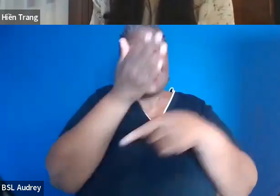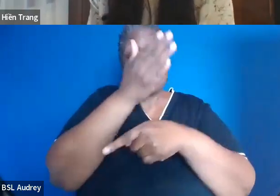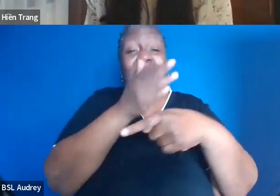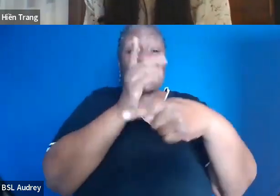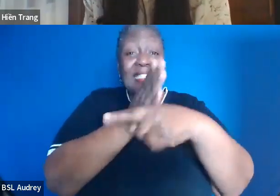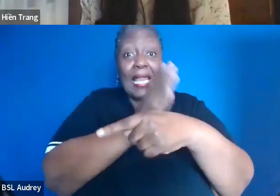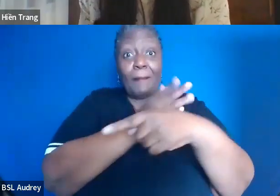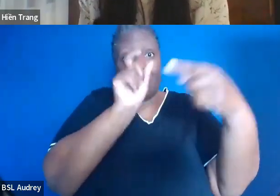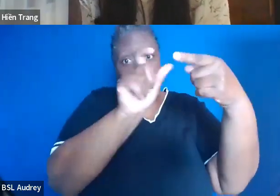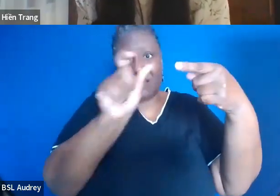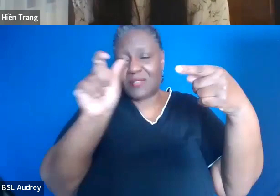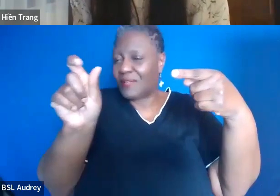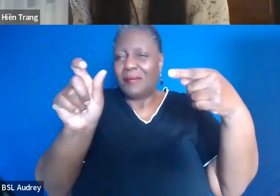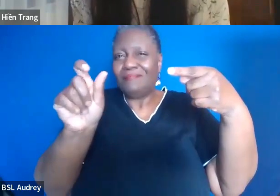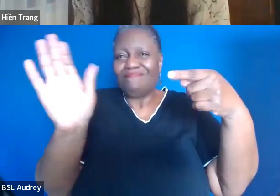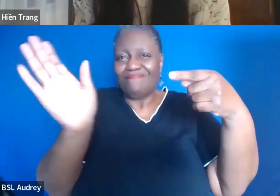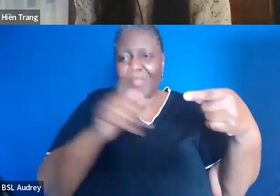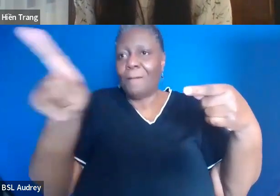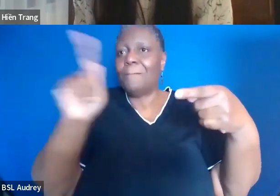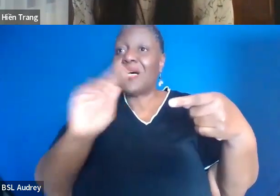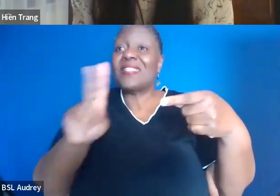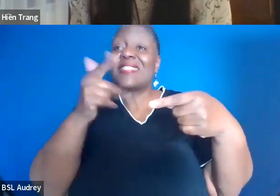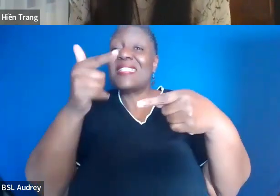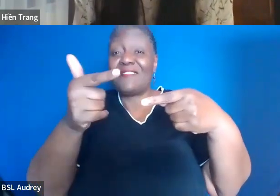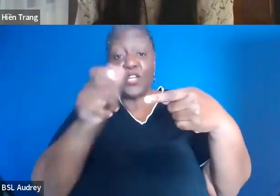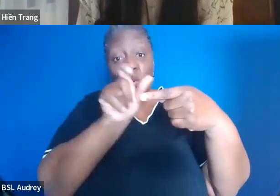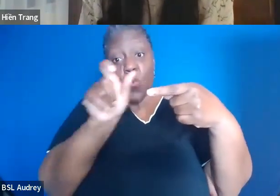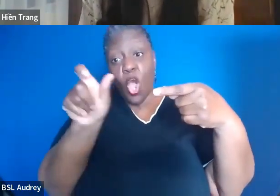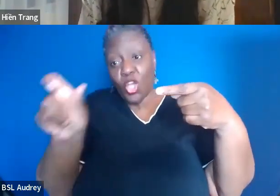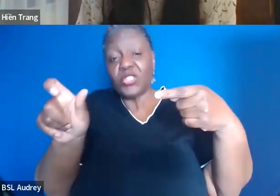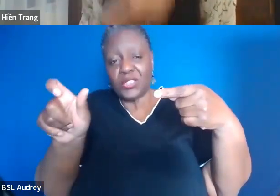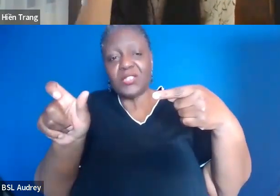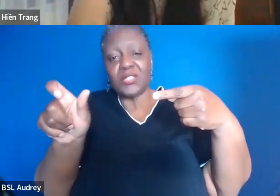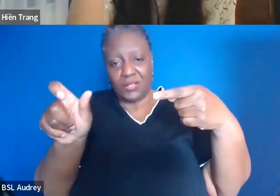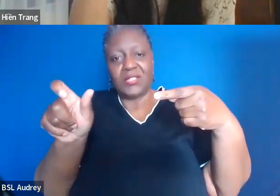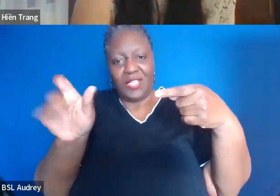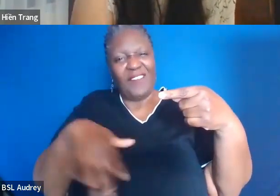that into translating seven words instead um I think that's kind of a beautiful a beautiful